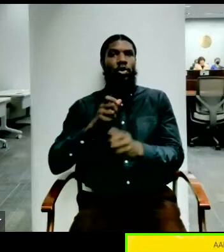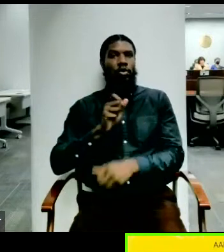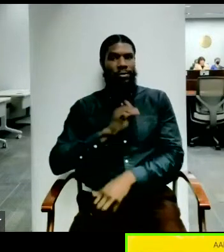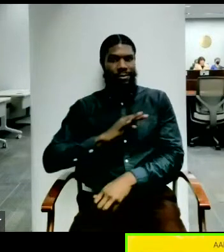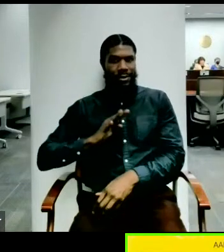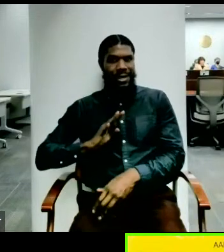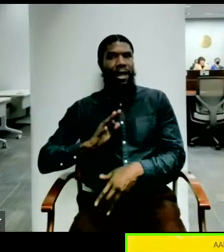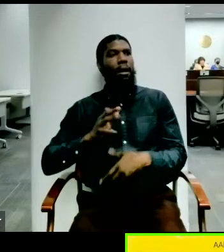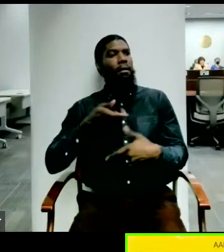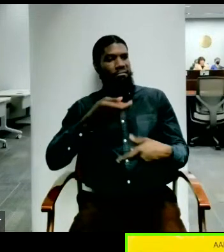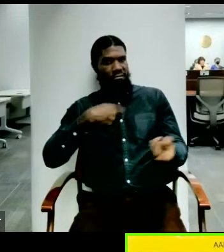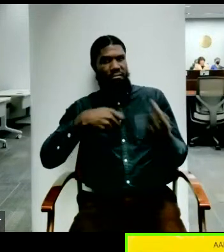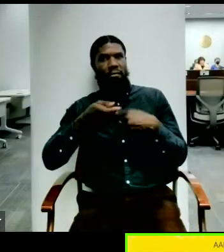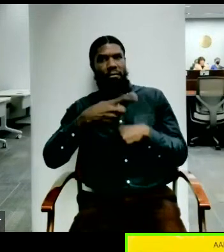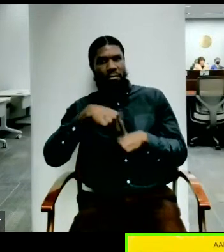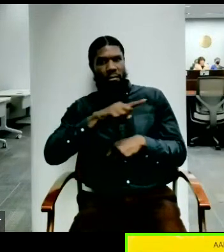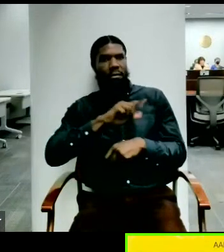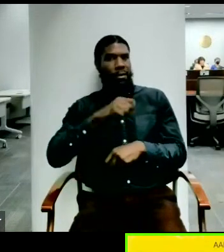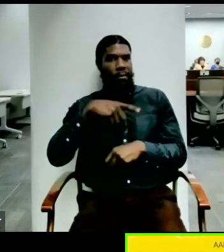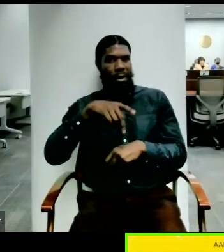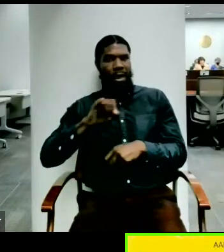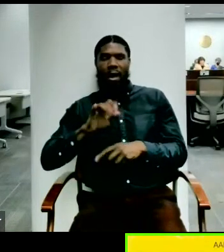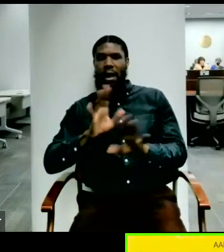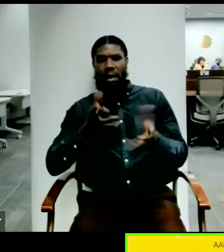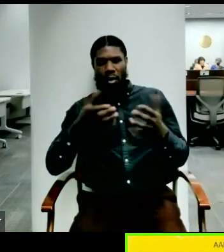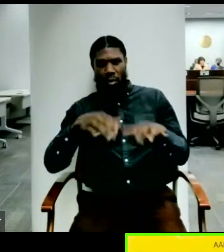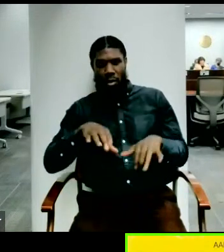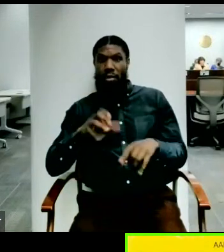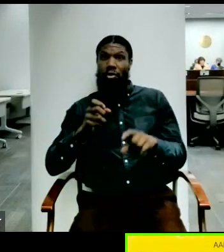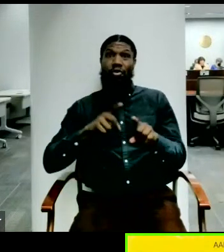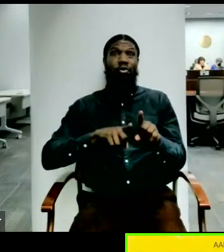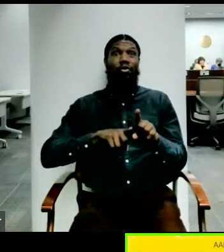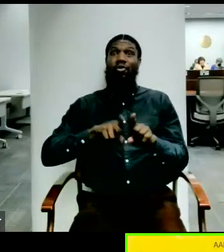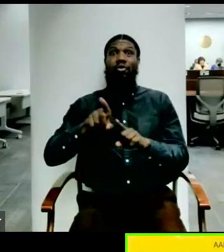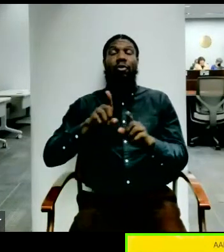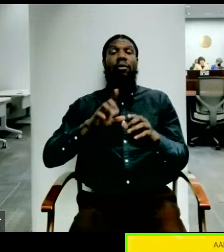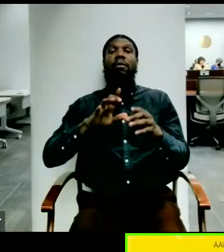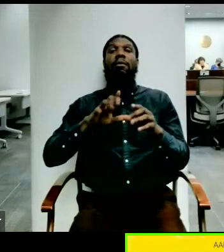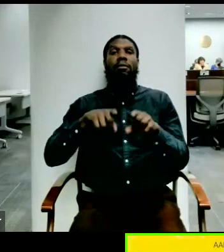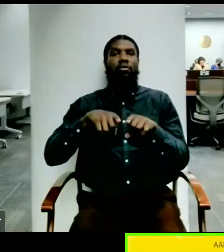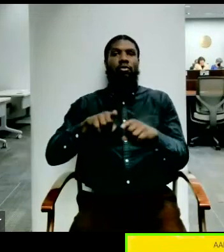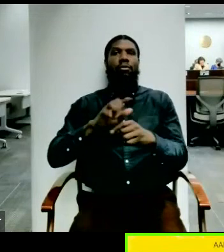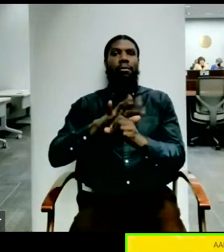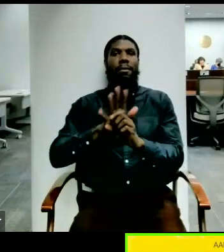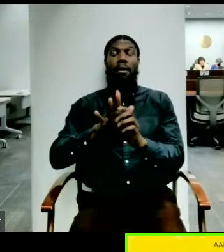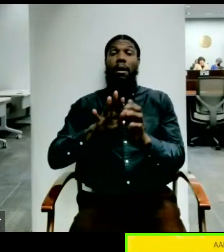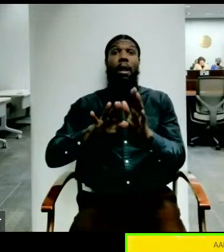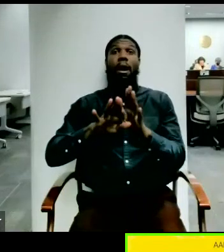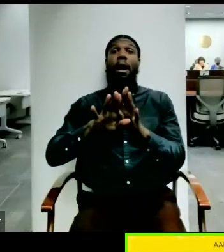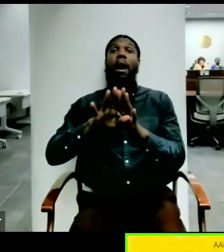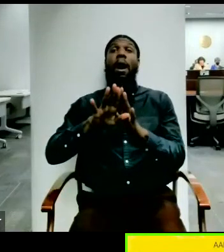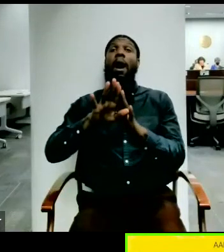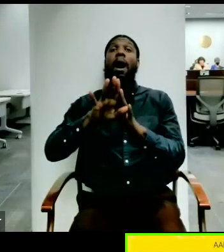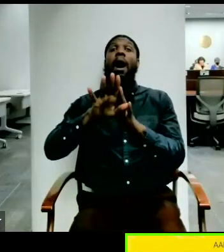even during the height of COVID rather than be seen by someone who looks and